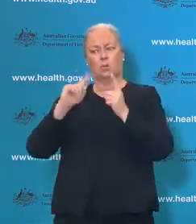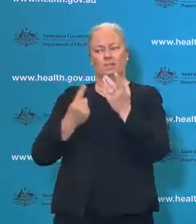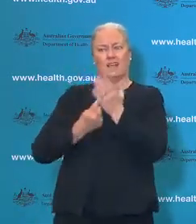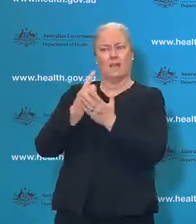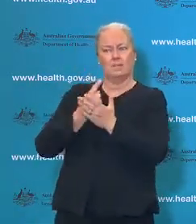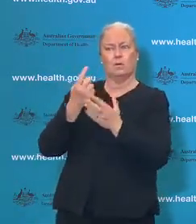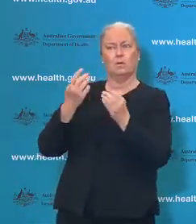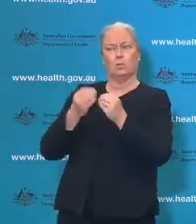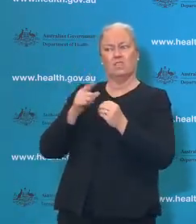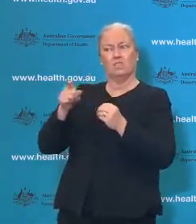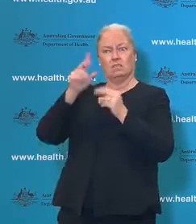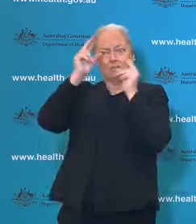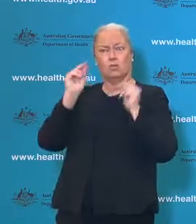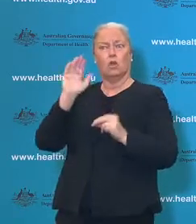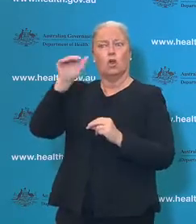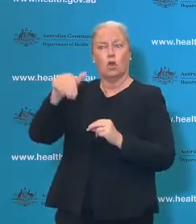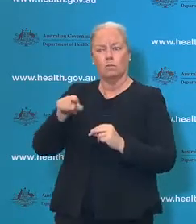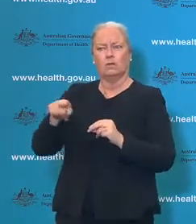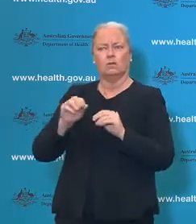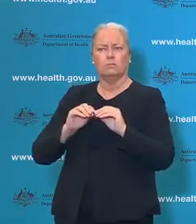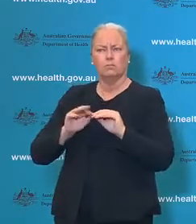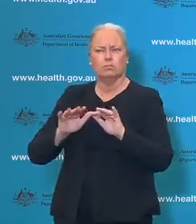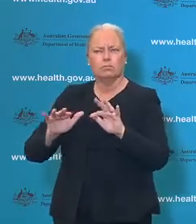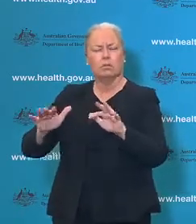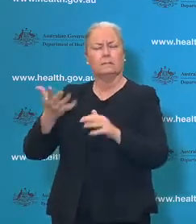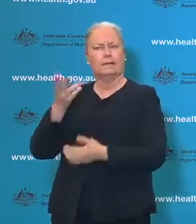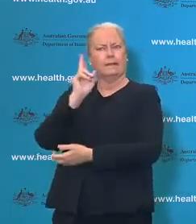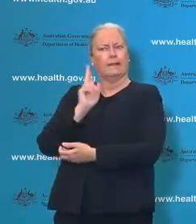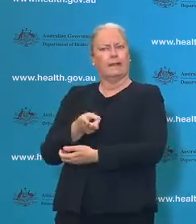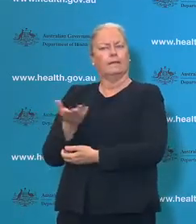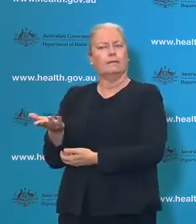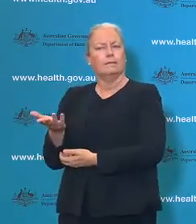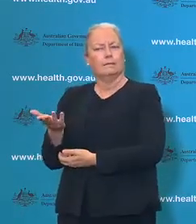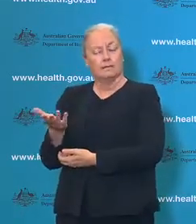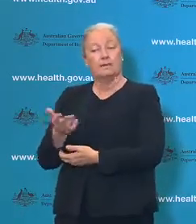Melbourne. We recommend that all staff working in residential aged care